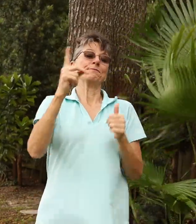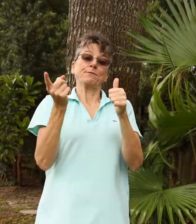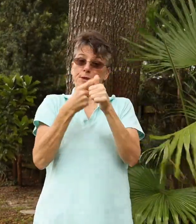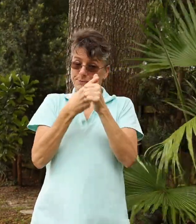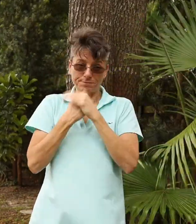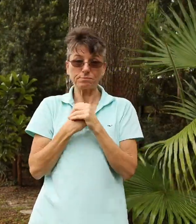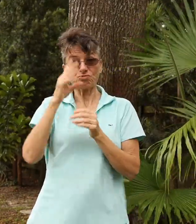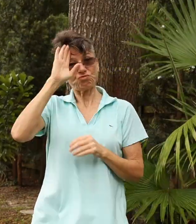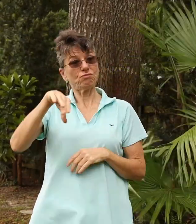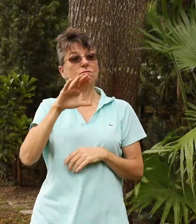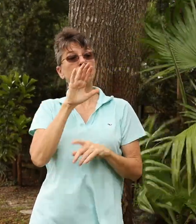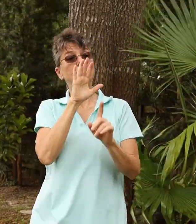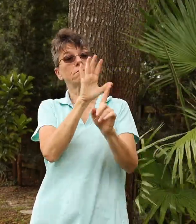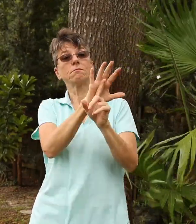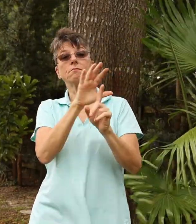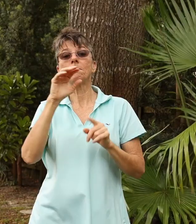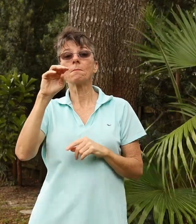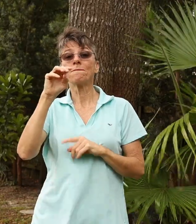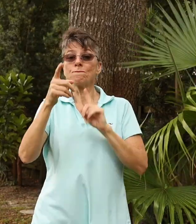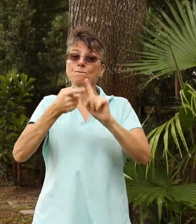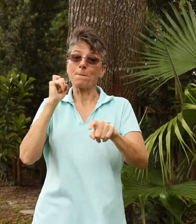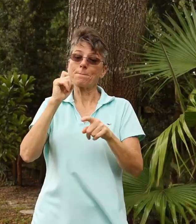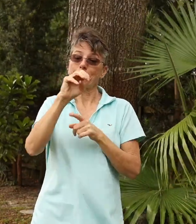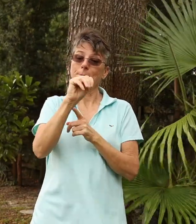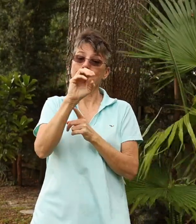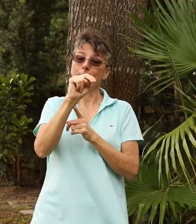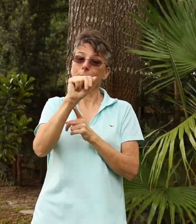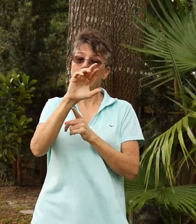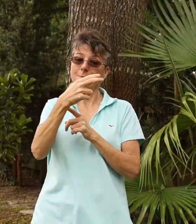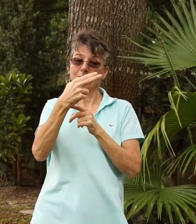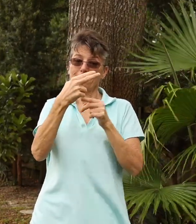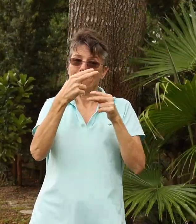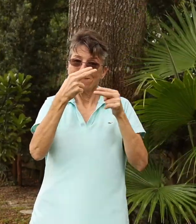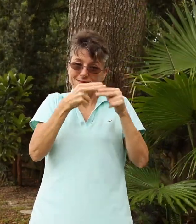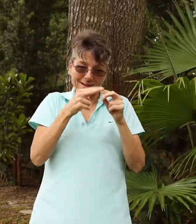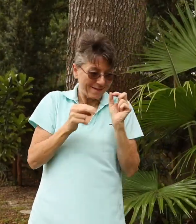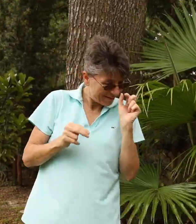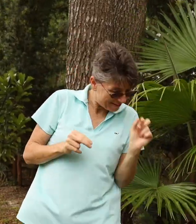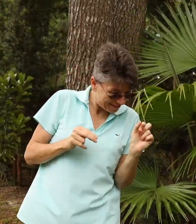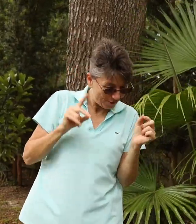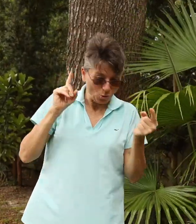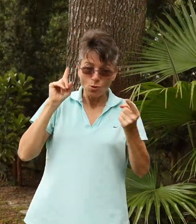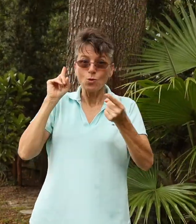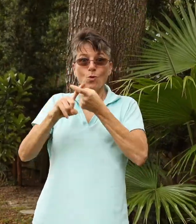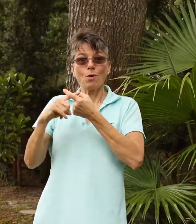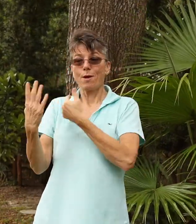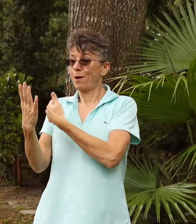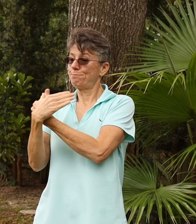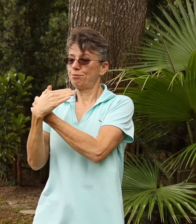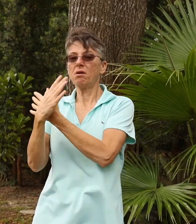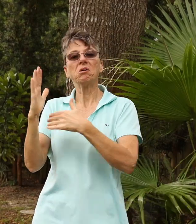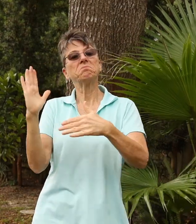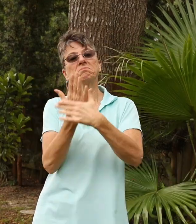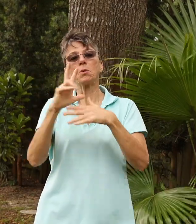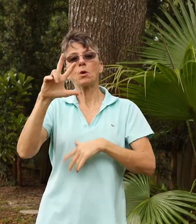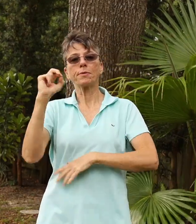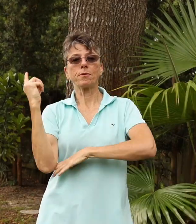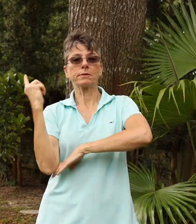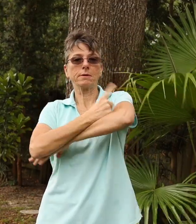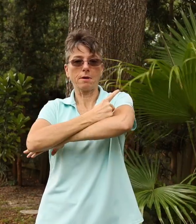Did you know that it takes about 30 days to change from being an Monarch egg to a Monarch butterfly?